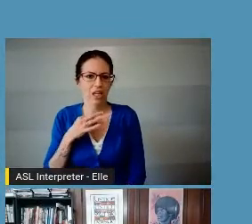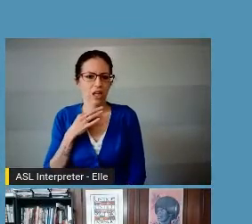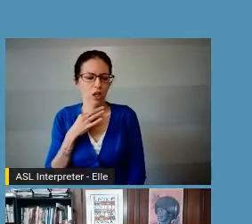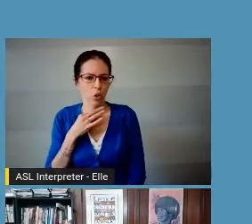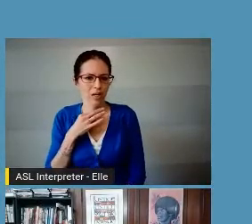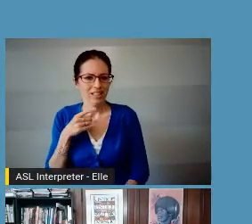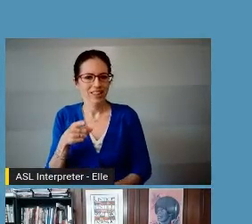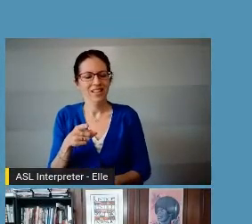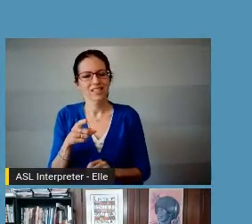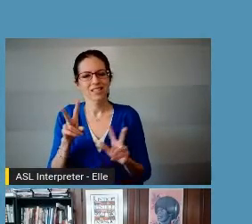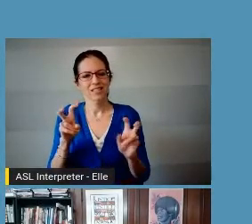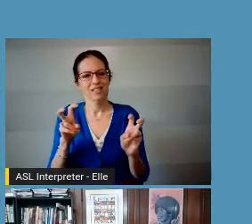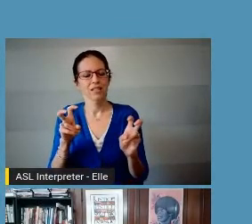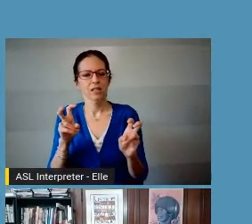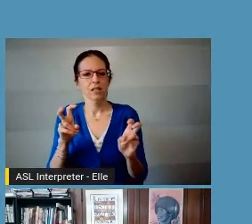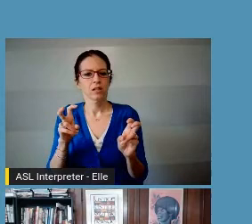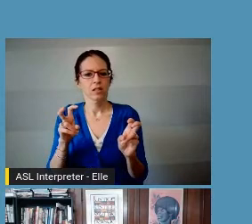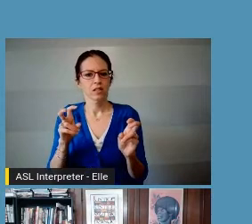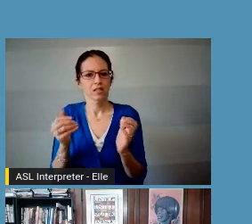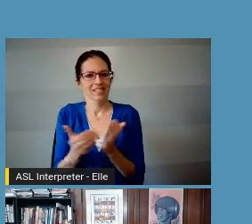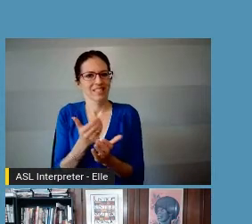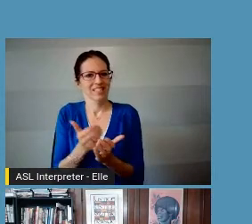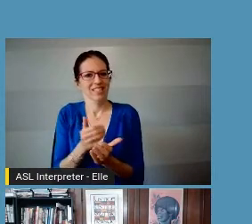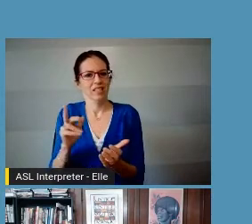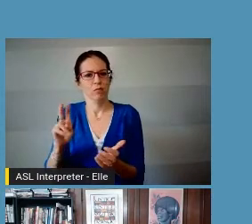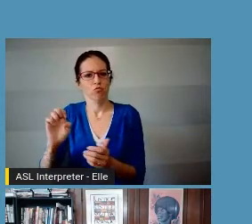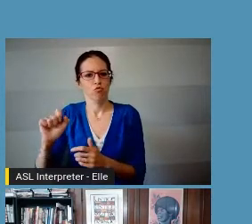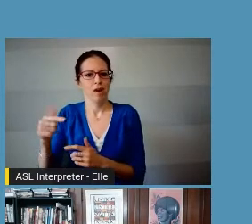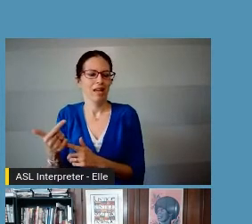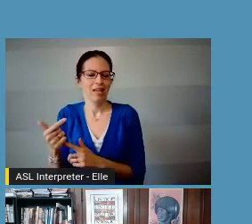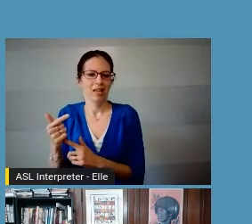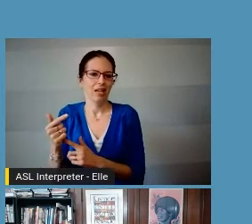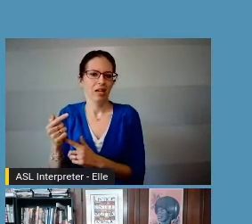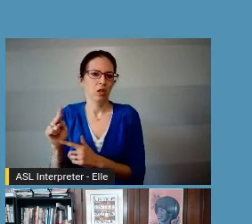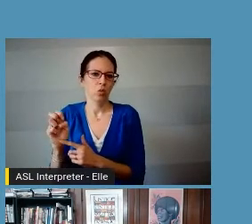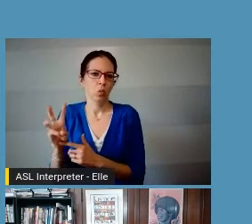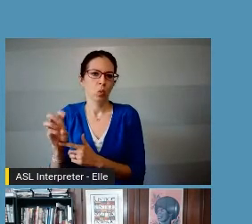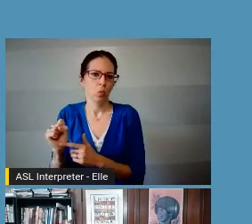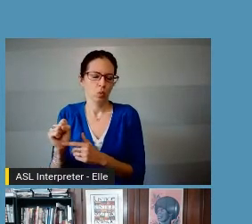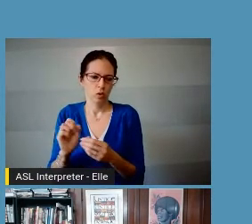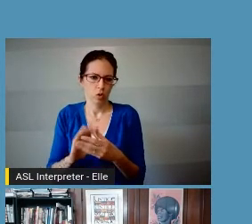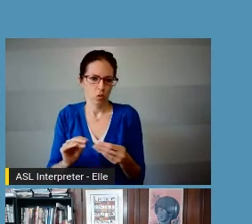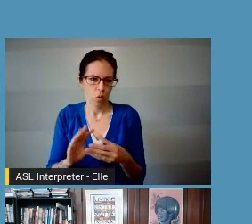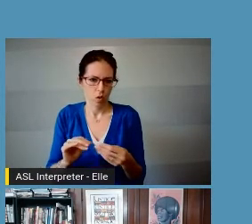story actually something new that came up with Henry Louis Gates the famous historian